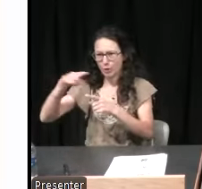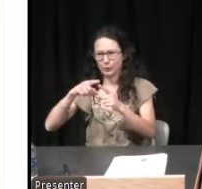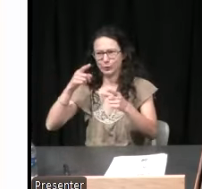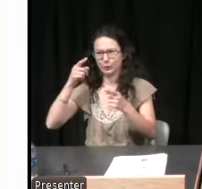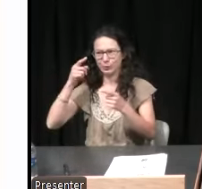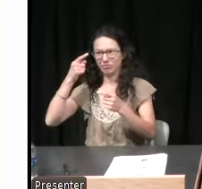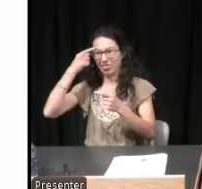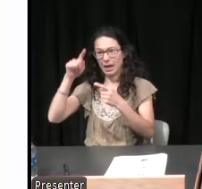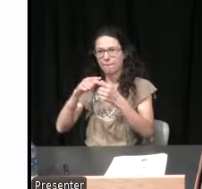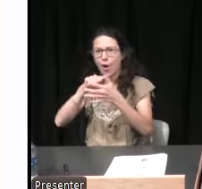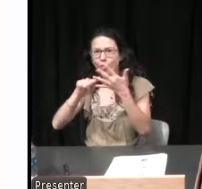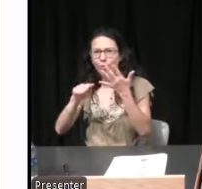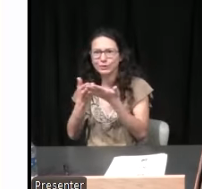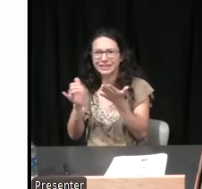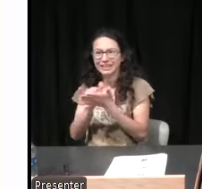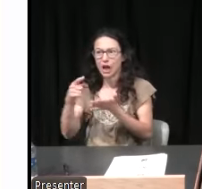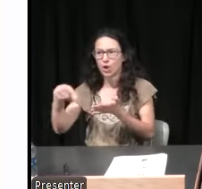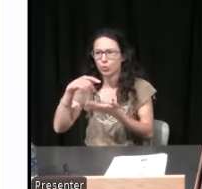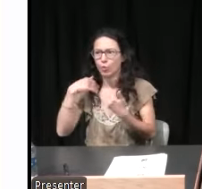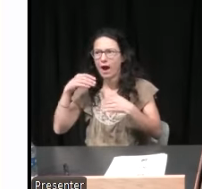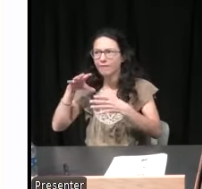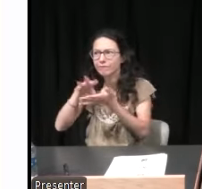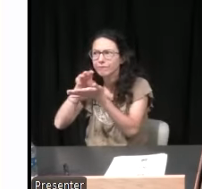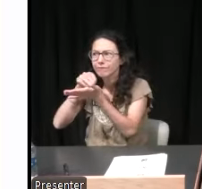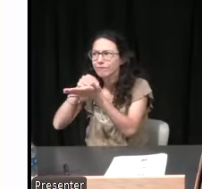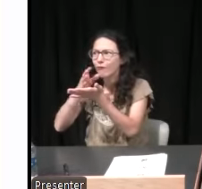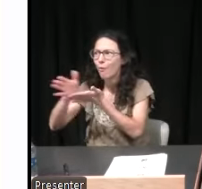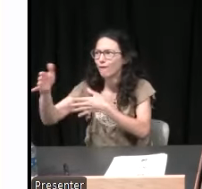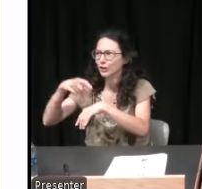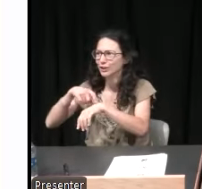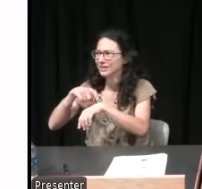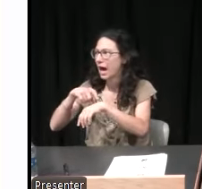input that you're receiving every day those are things you don't even realize that you